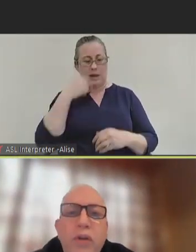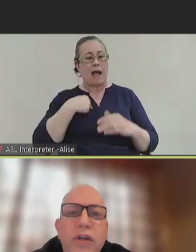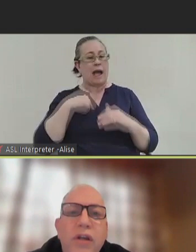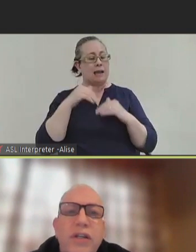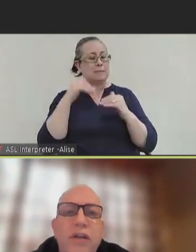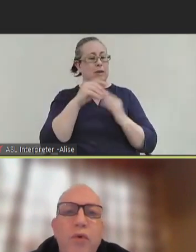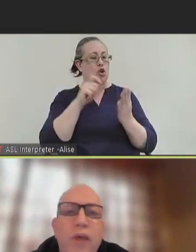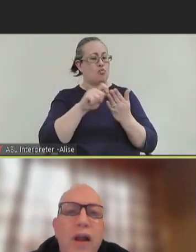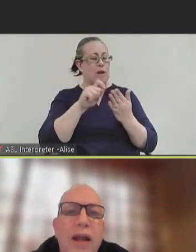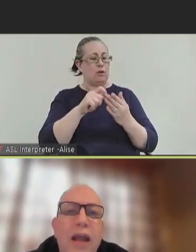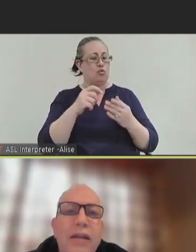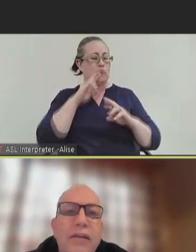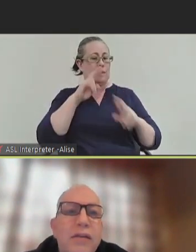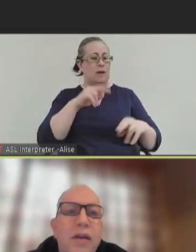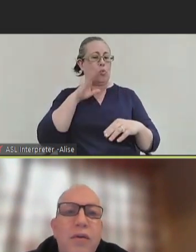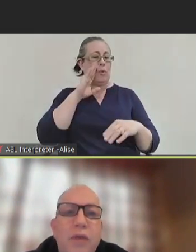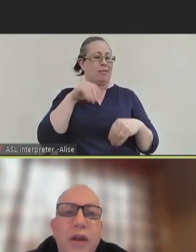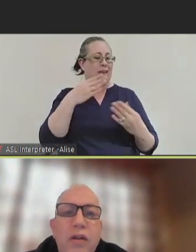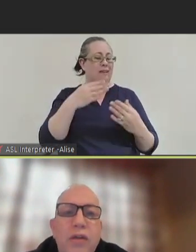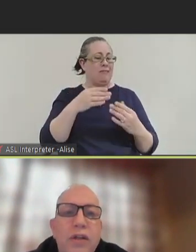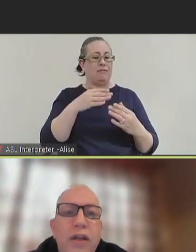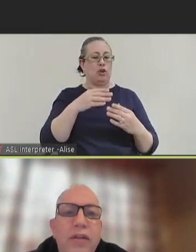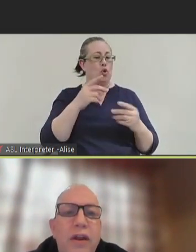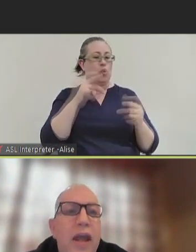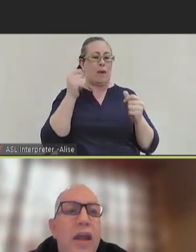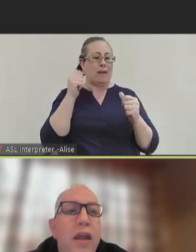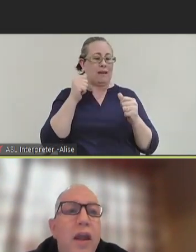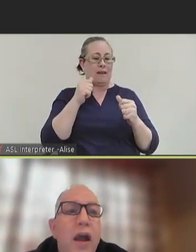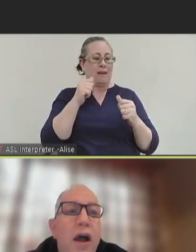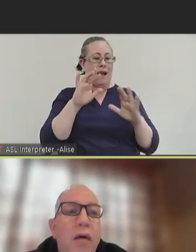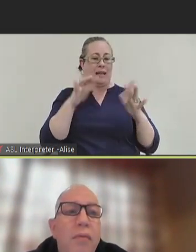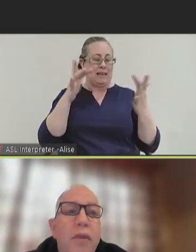so I'll just give quick highlights. I know we're getting close to the end of the day.